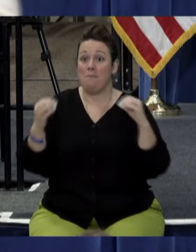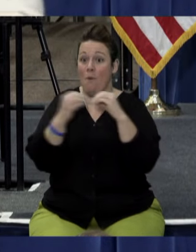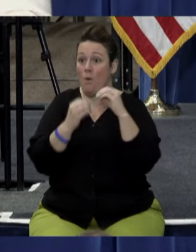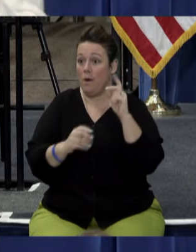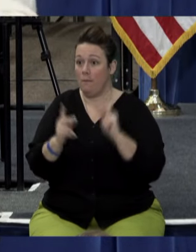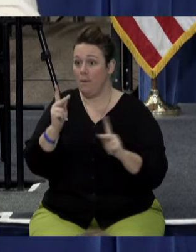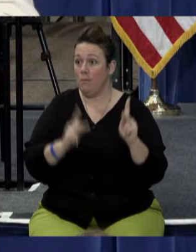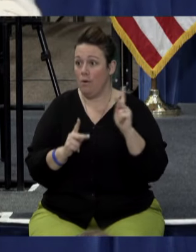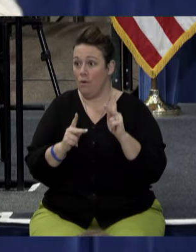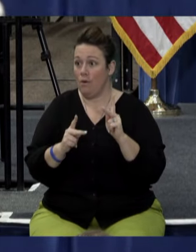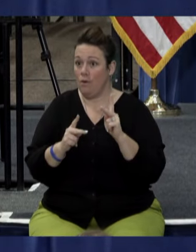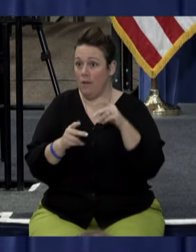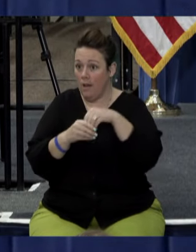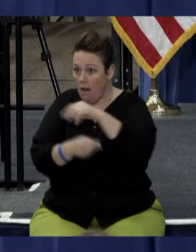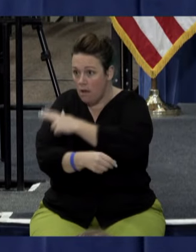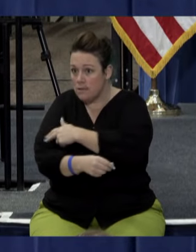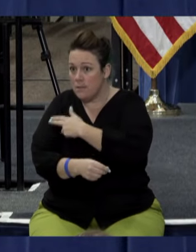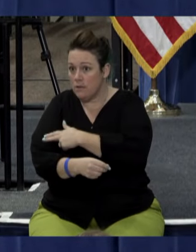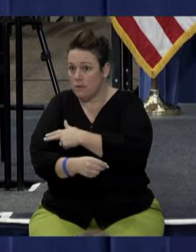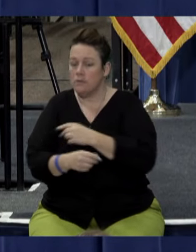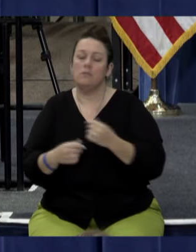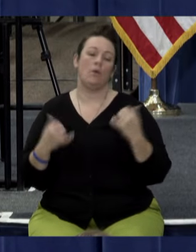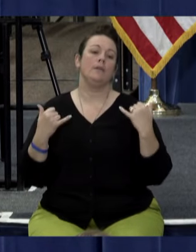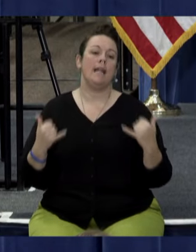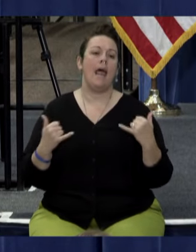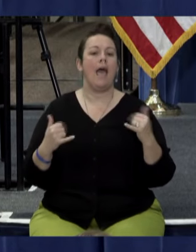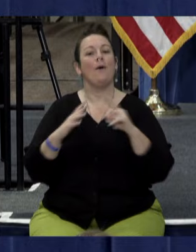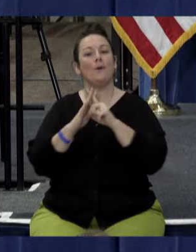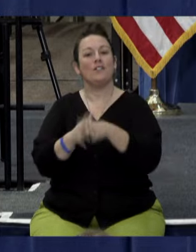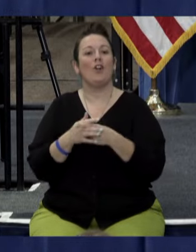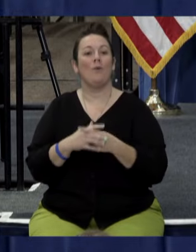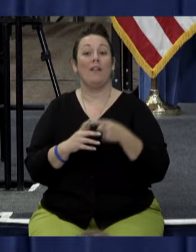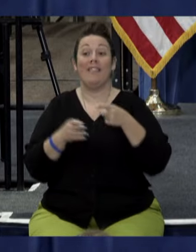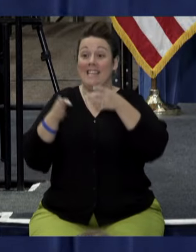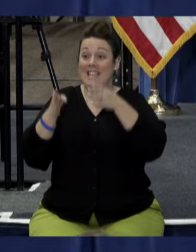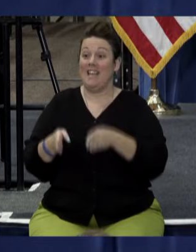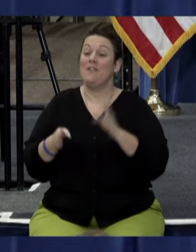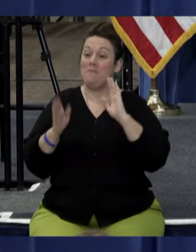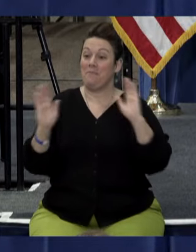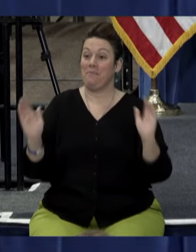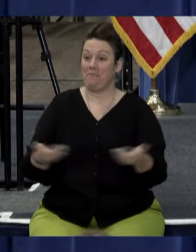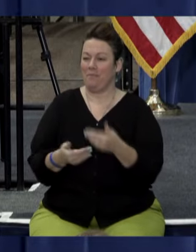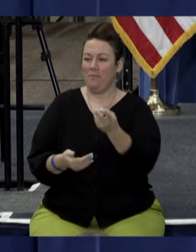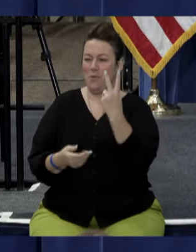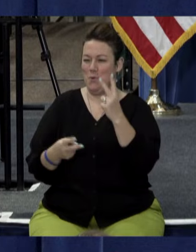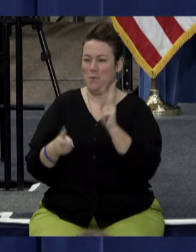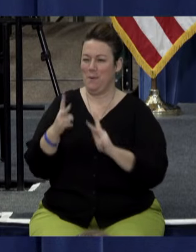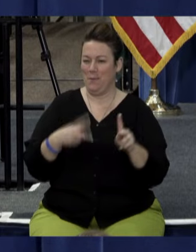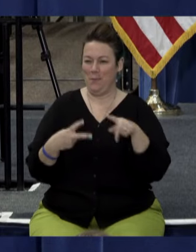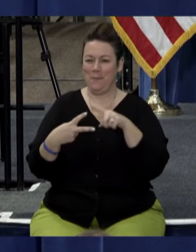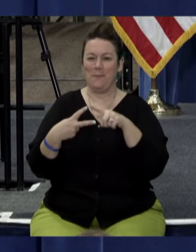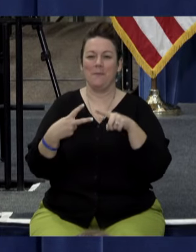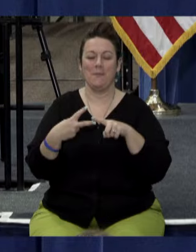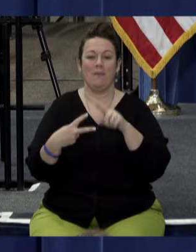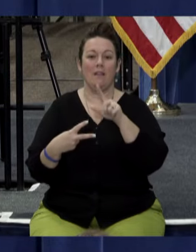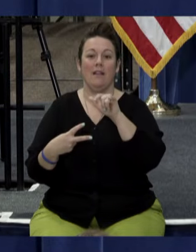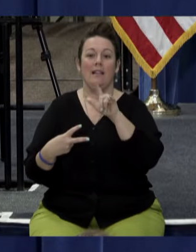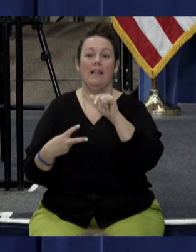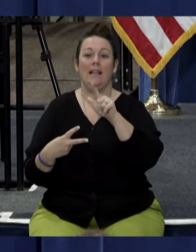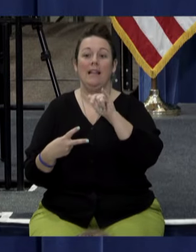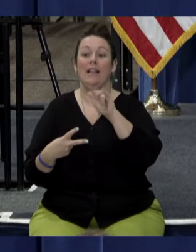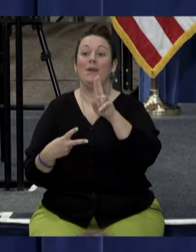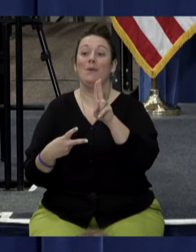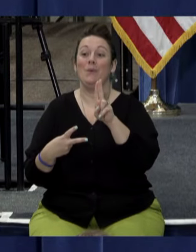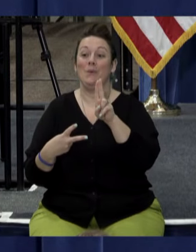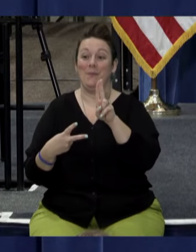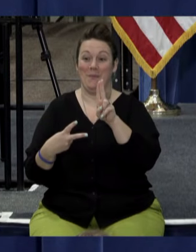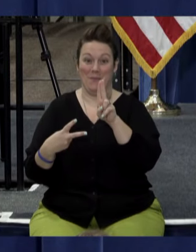So let's start out today with this individual. I'm going to introduce two people. Lily Liu.